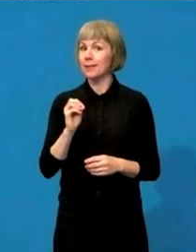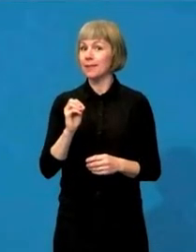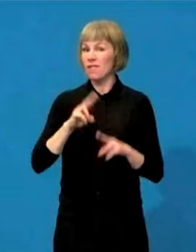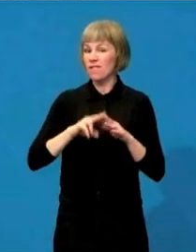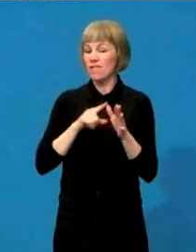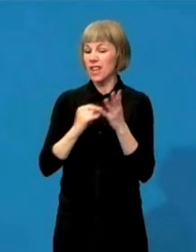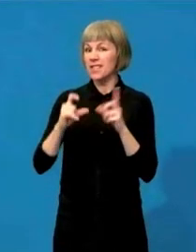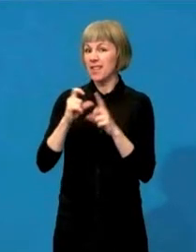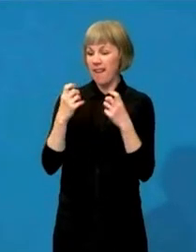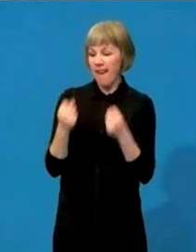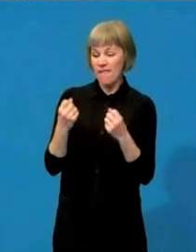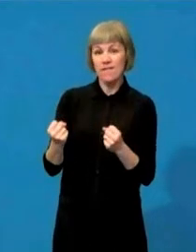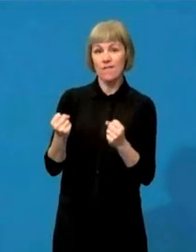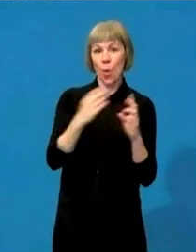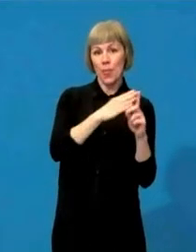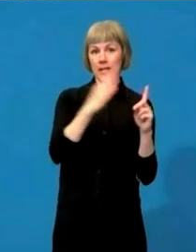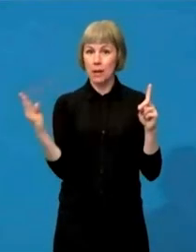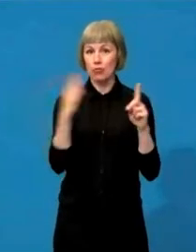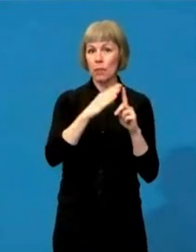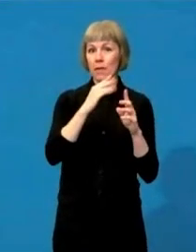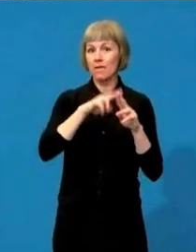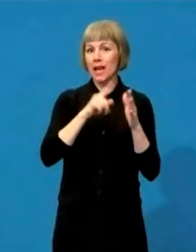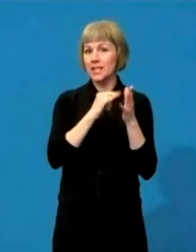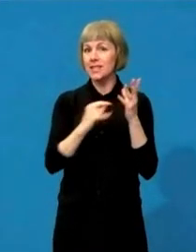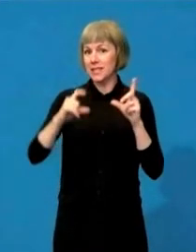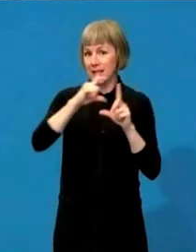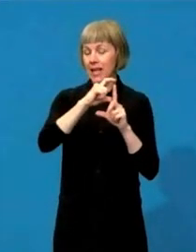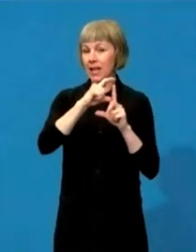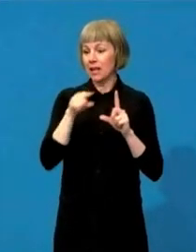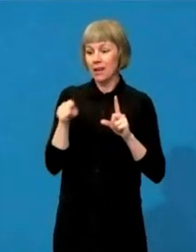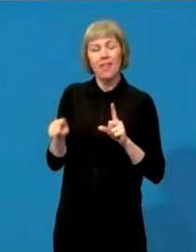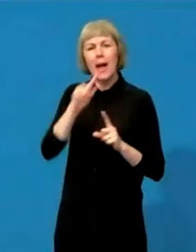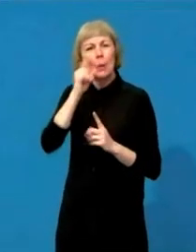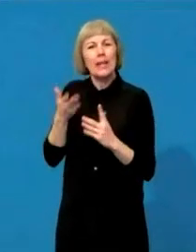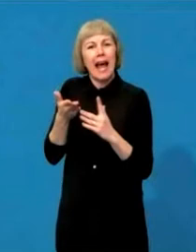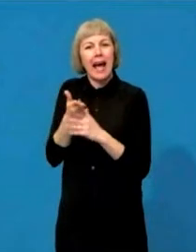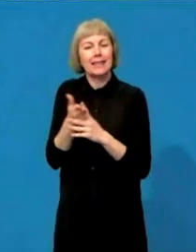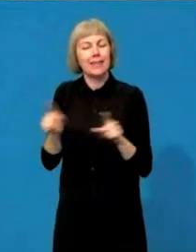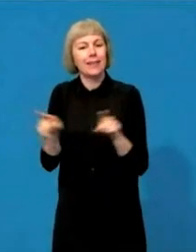spectrum that weren't able to access the same services because the people didn't have